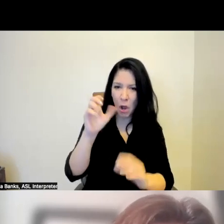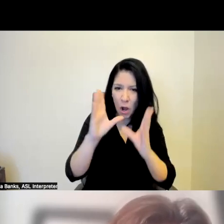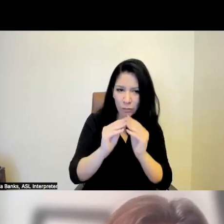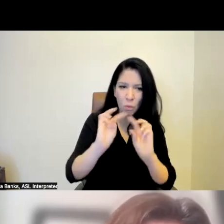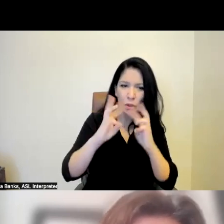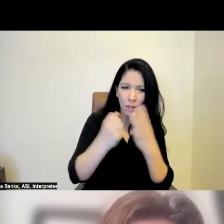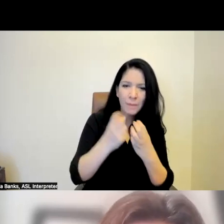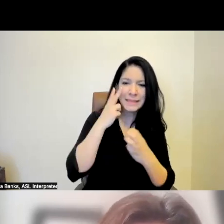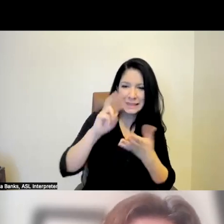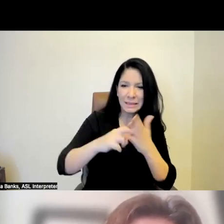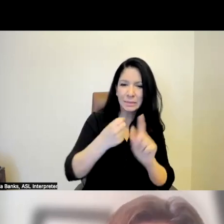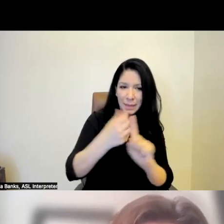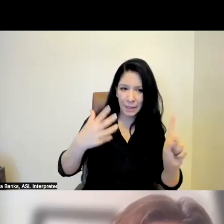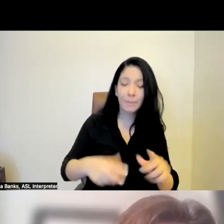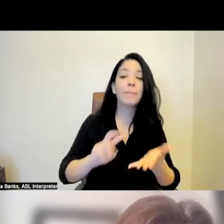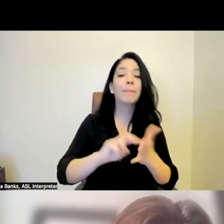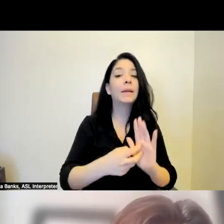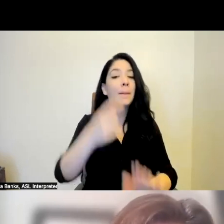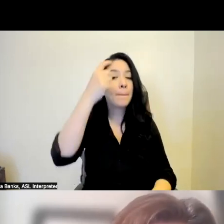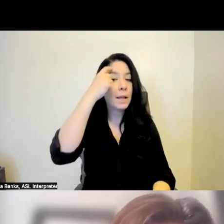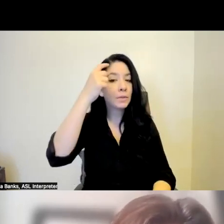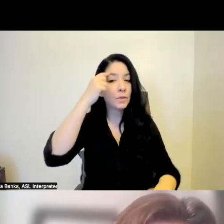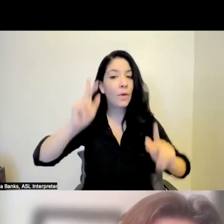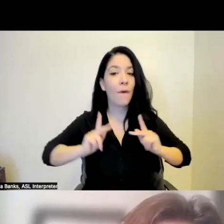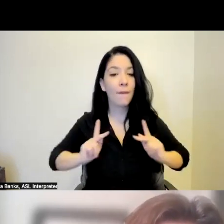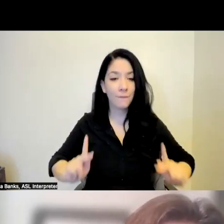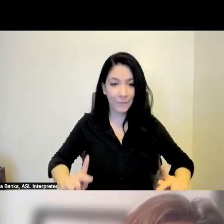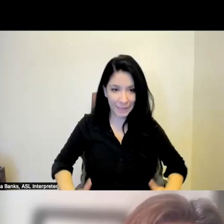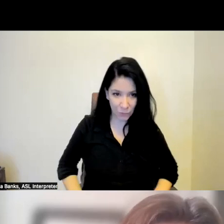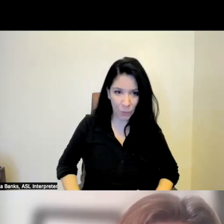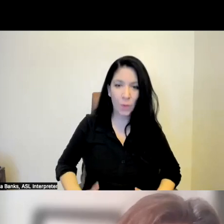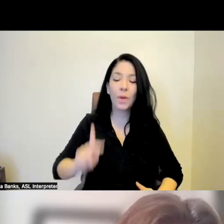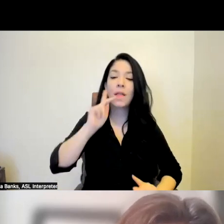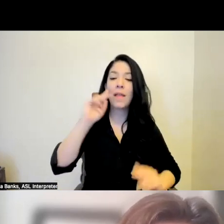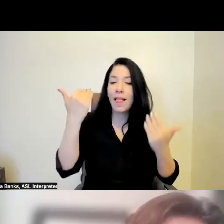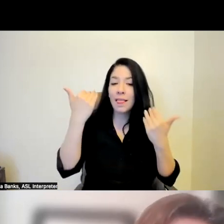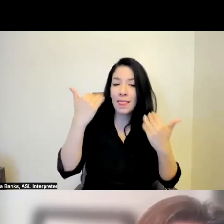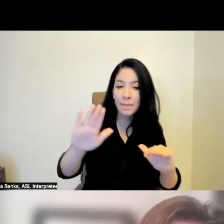the ADA is a mental and physical impairment that substantially limits one or more life activities.